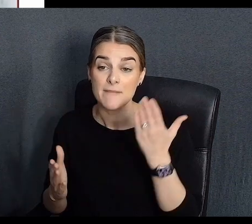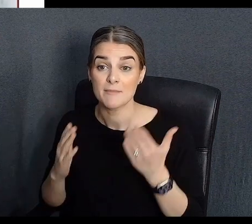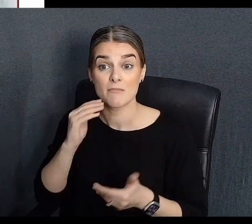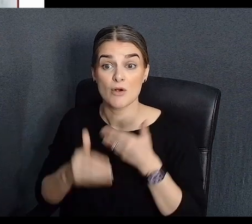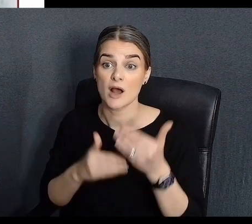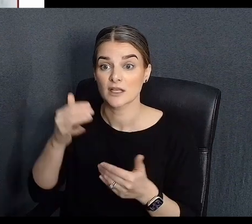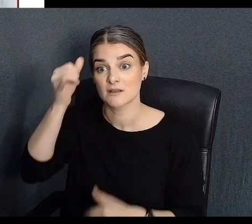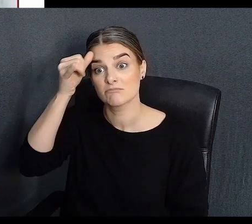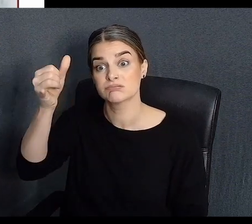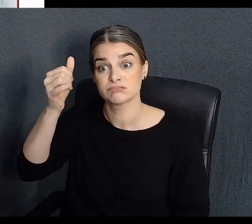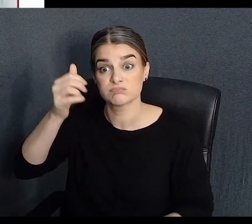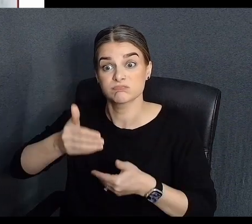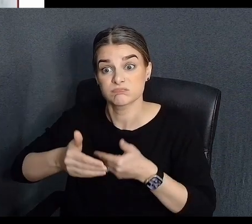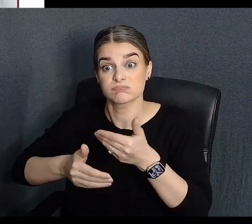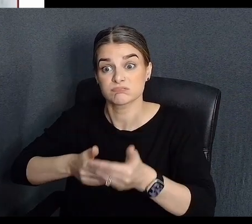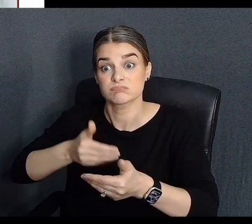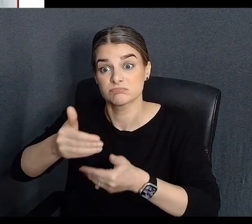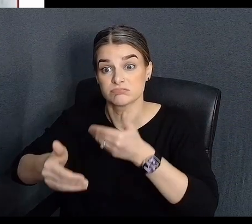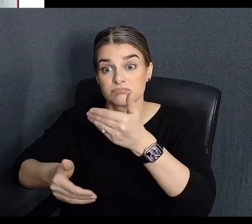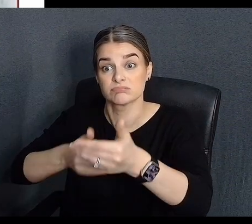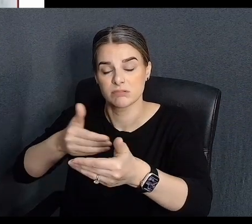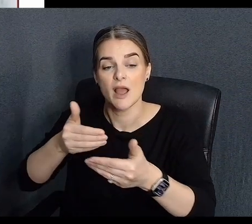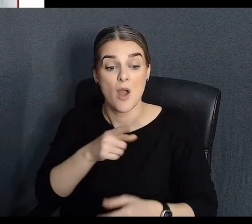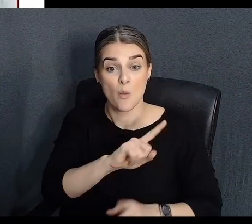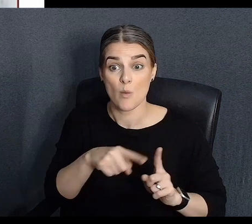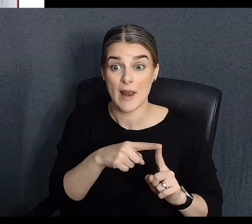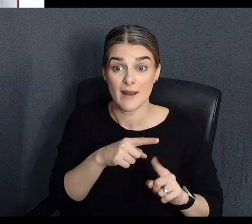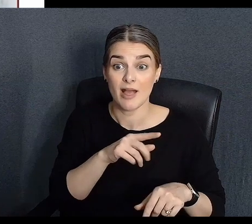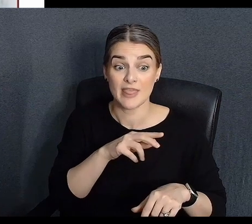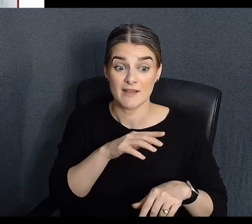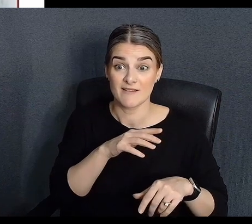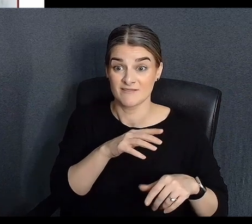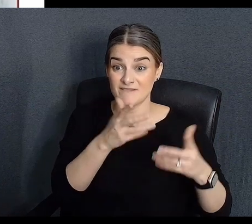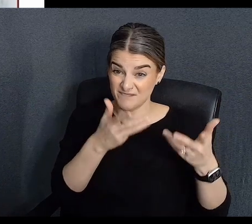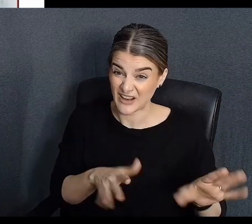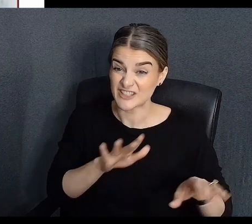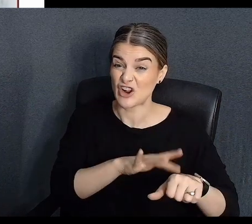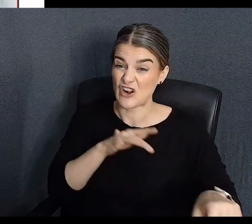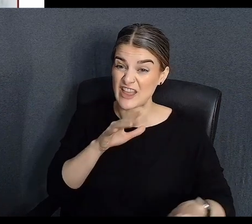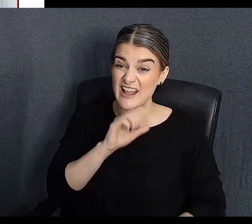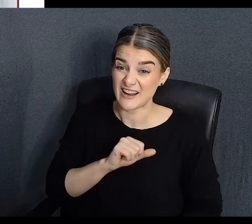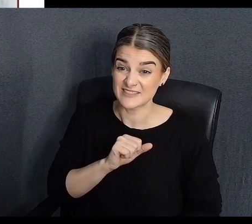And when a child ages out of early intervention, especially in the Philadelphia and Pennsylvania area,